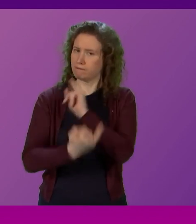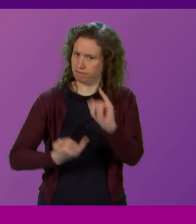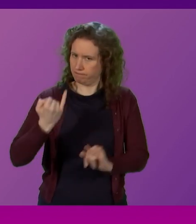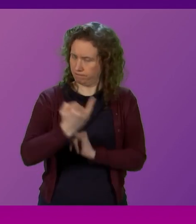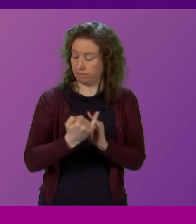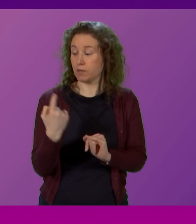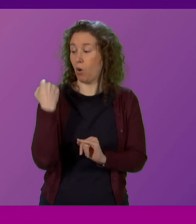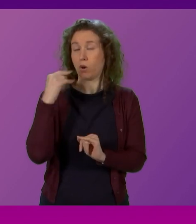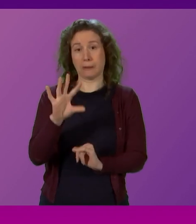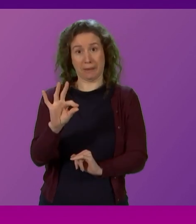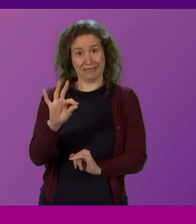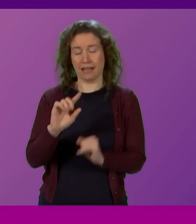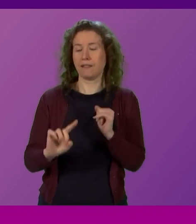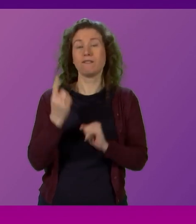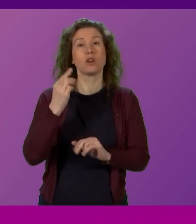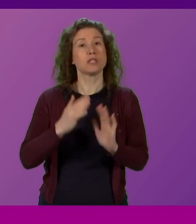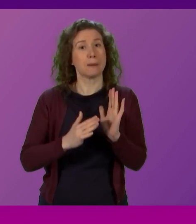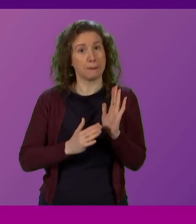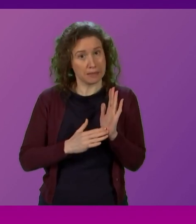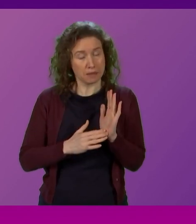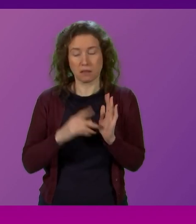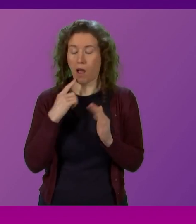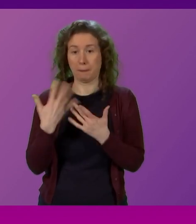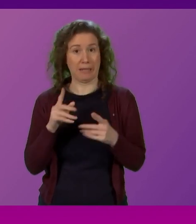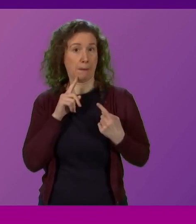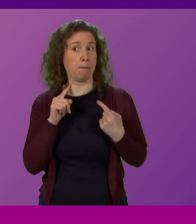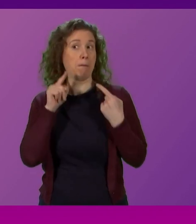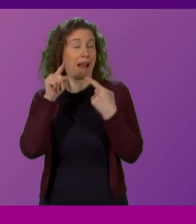On Monday, the First Minister placed some of the blame for the grave situation in A